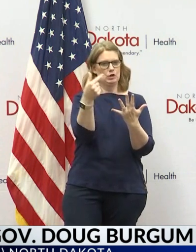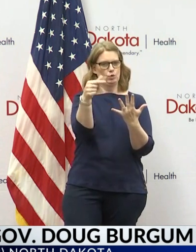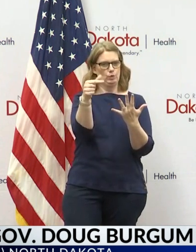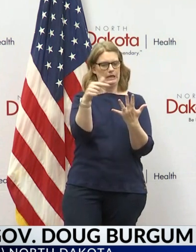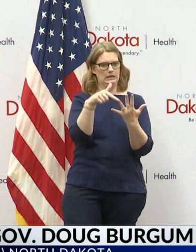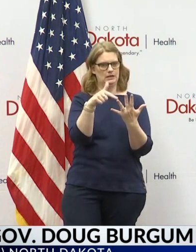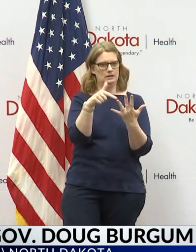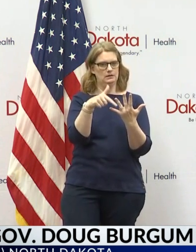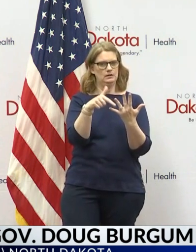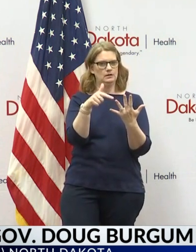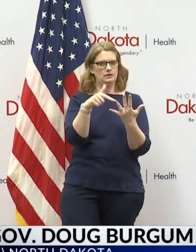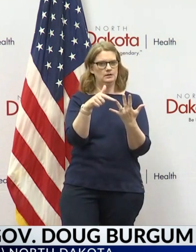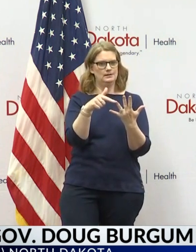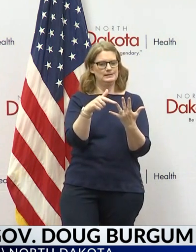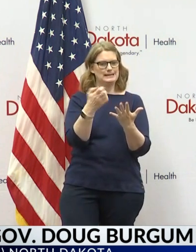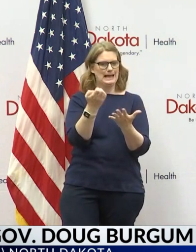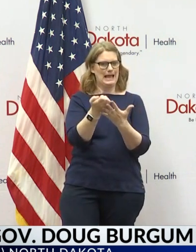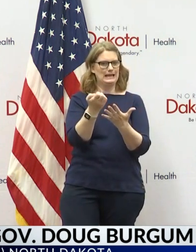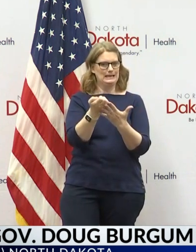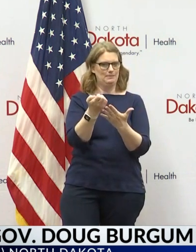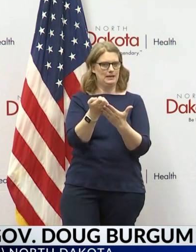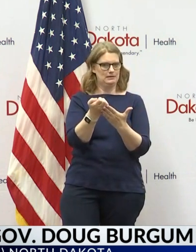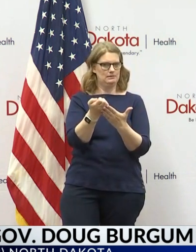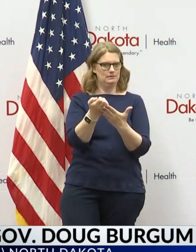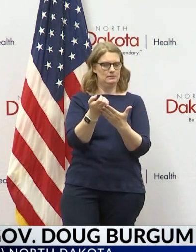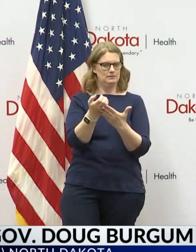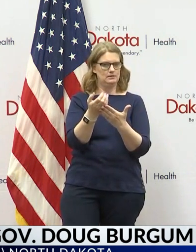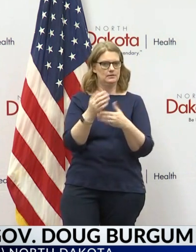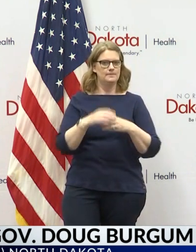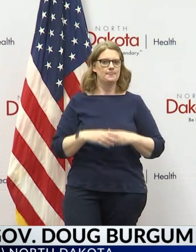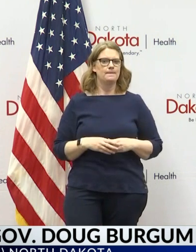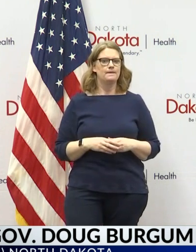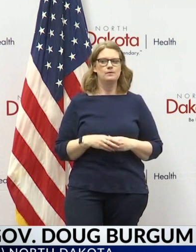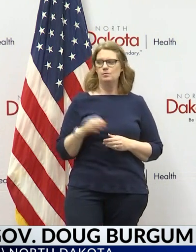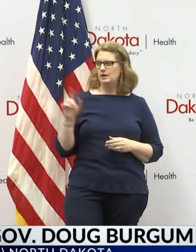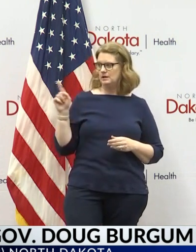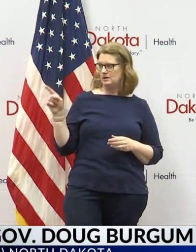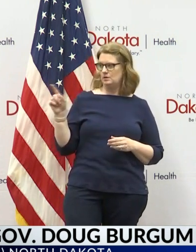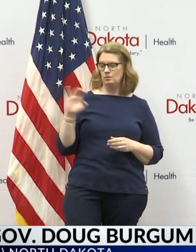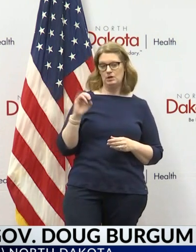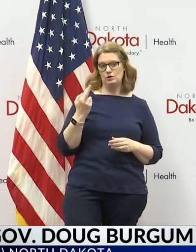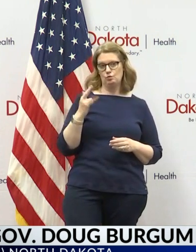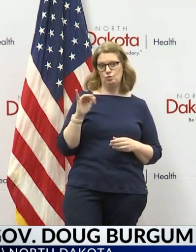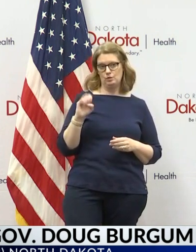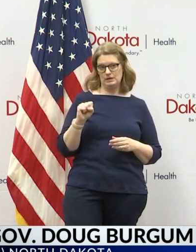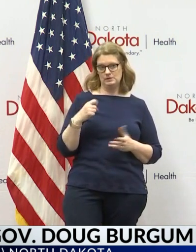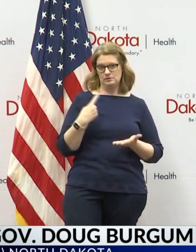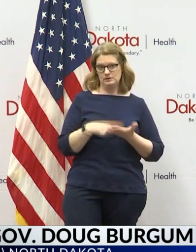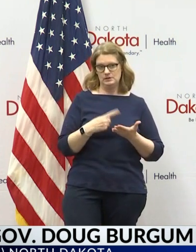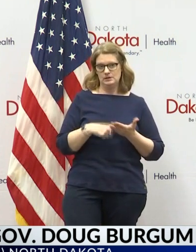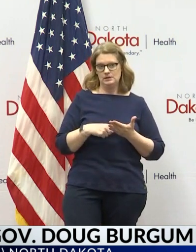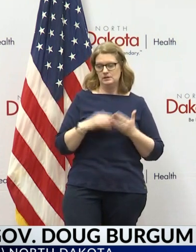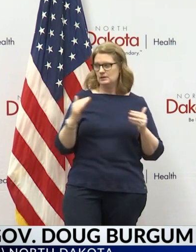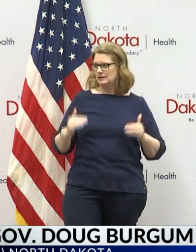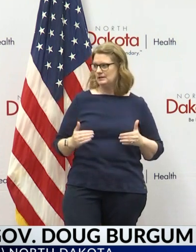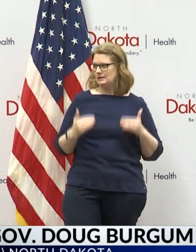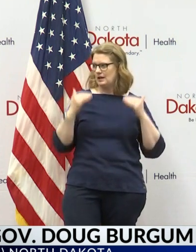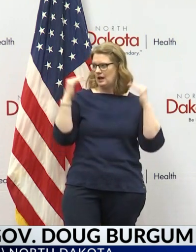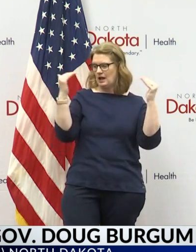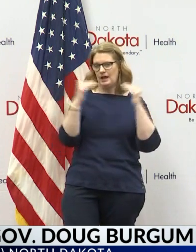THE PRESENTATION TODAY, WHEN WE'RE GOING TO GREEN, WE'RE TALKING ABOUT THE ECONOMIC SIDE